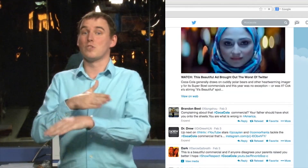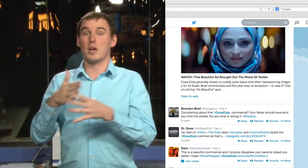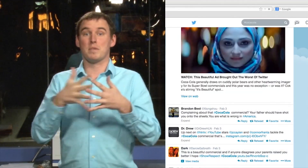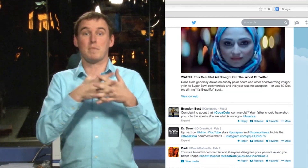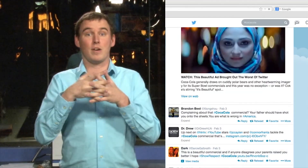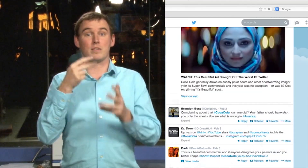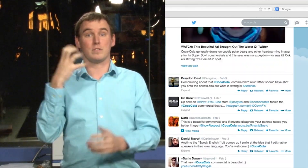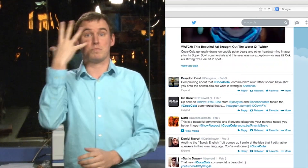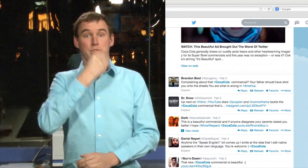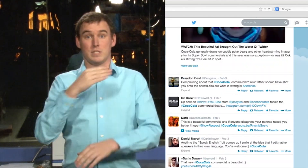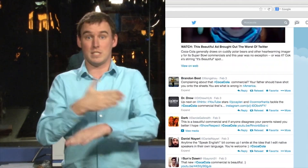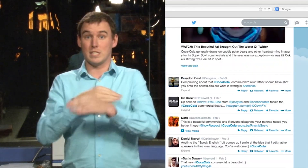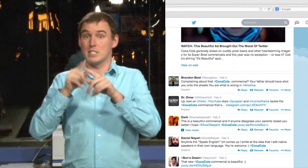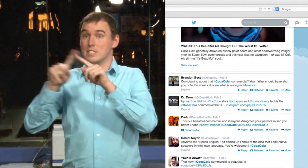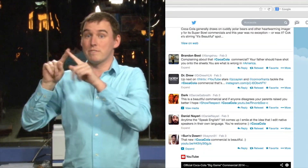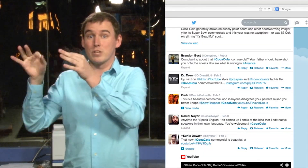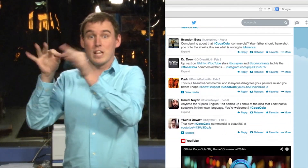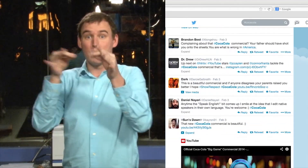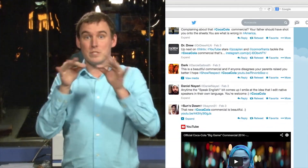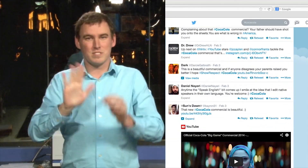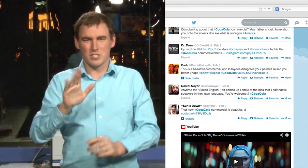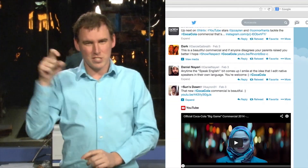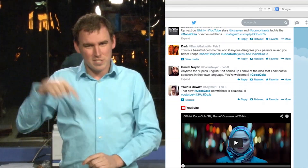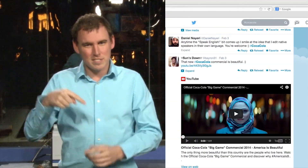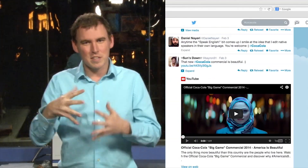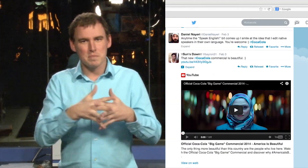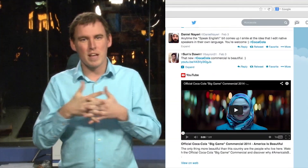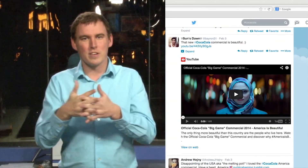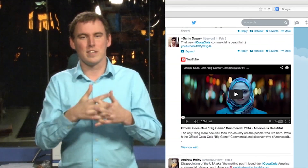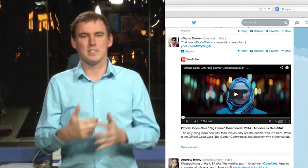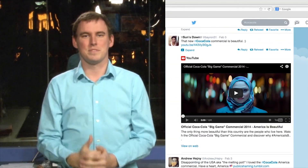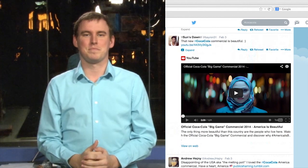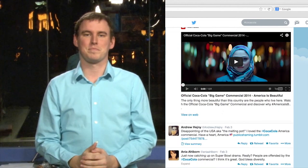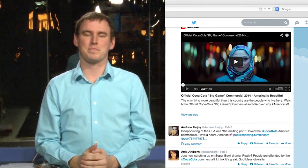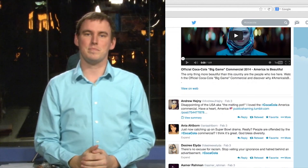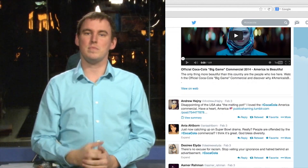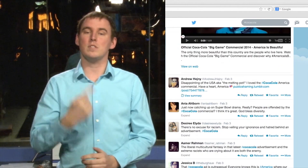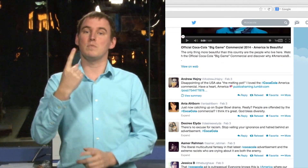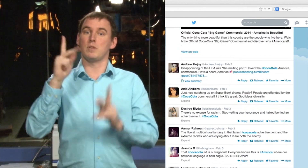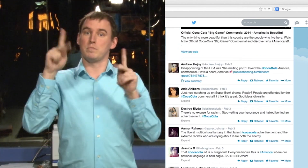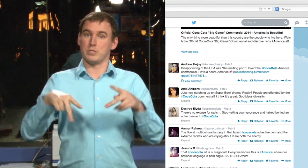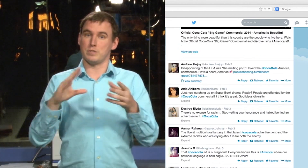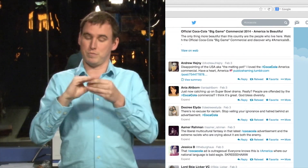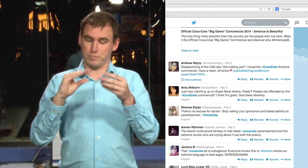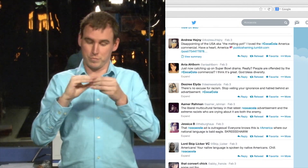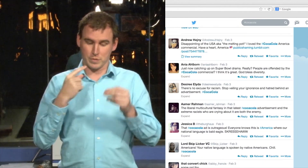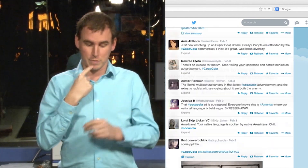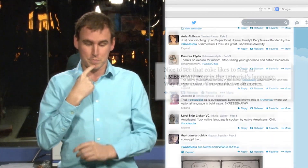THE BEAUTIFUL" IN MANY DIFFERENT LANGUAGES.